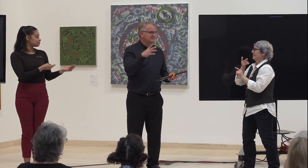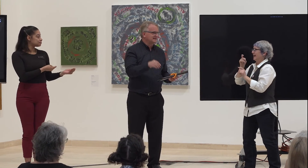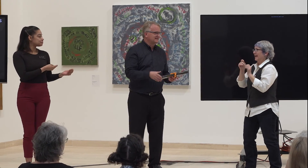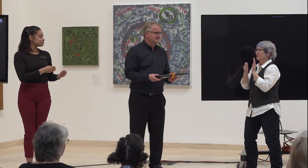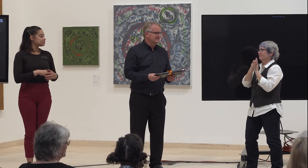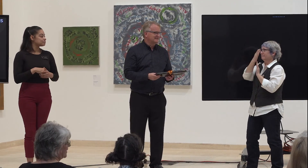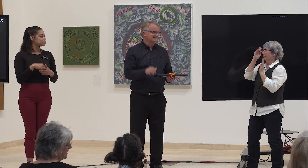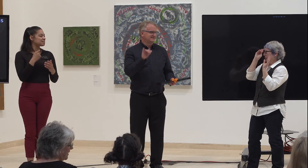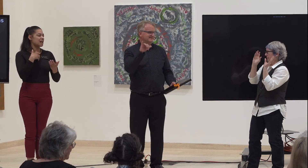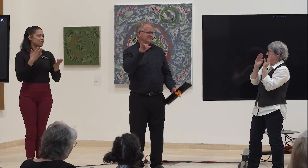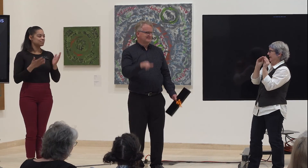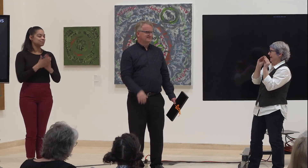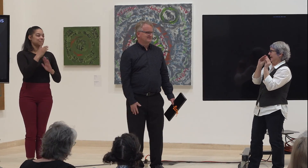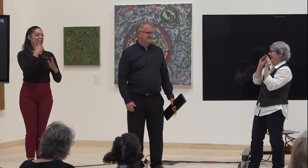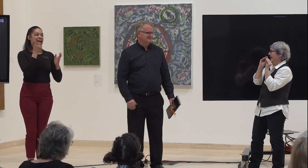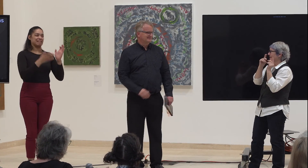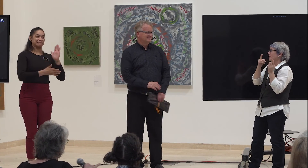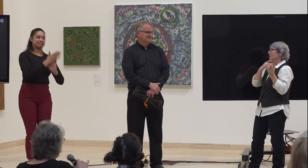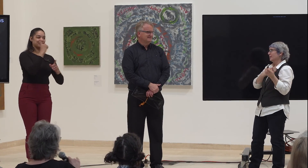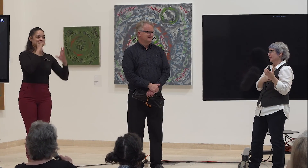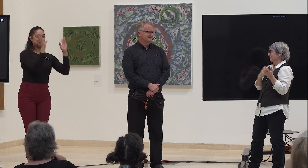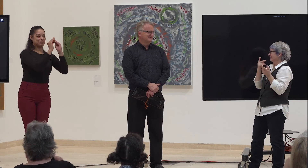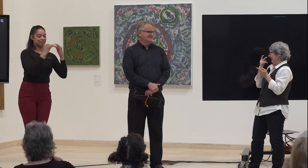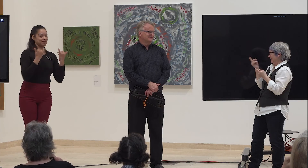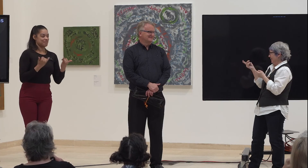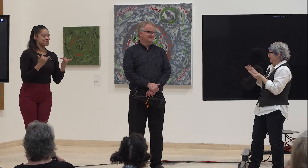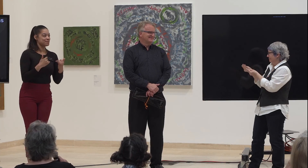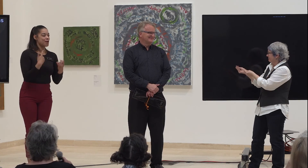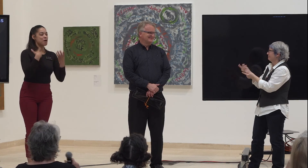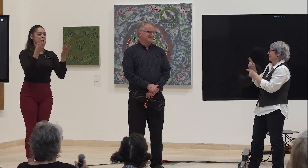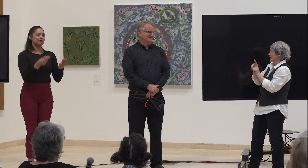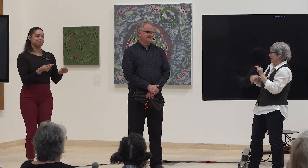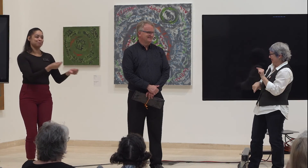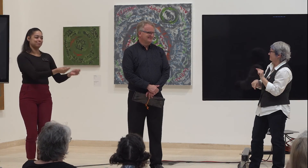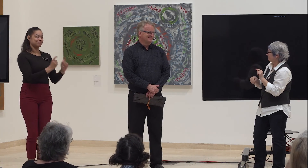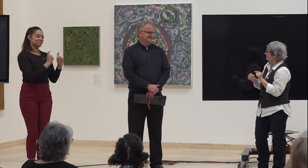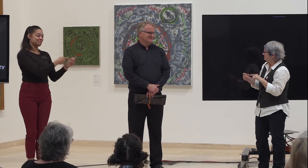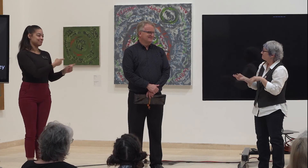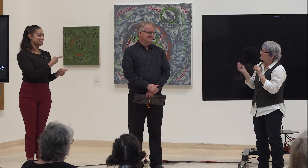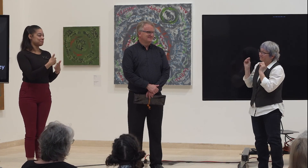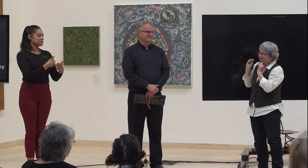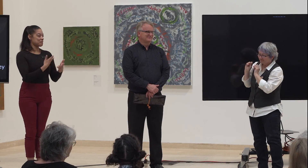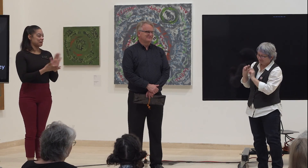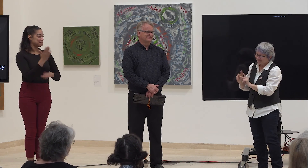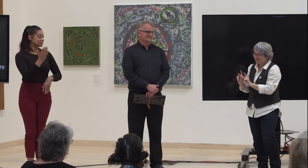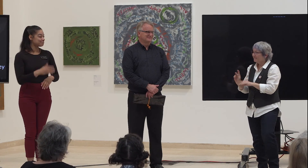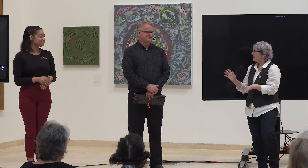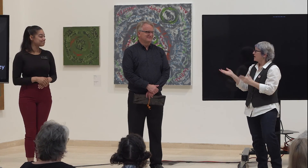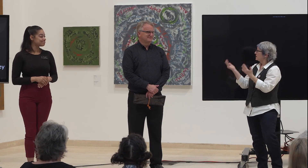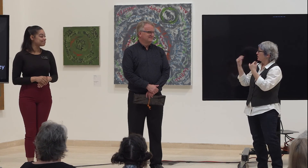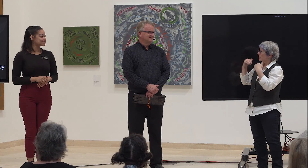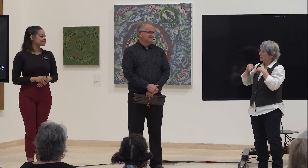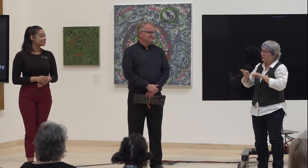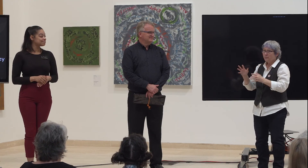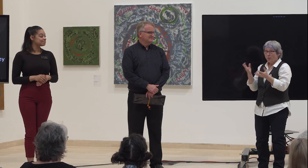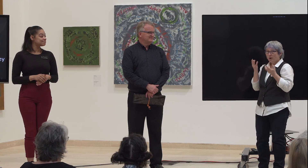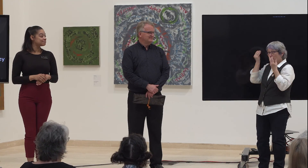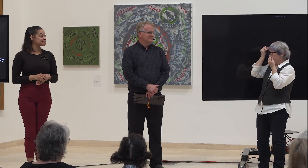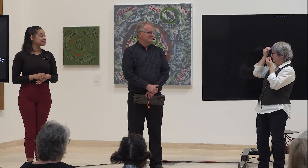Are they here? Are they here in the room? Unfortunately, they had to leave, so, they left the gift with me to give to you.